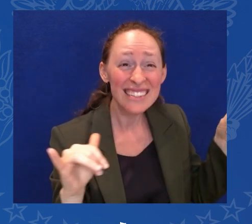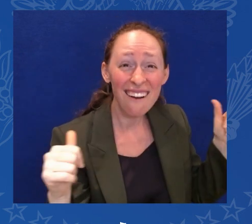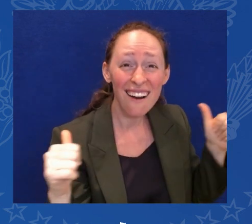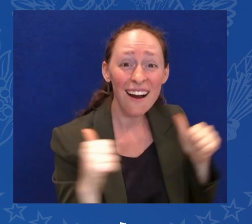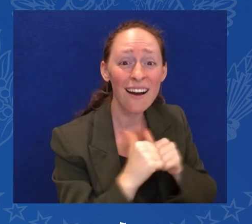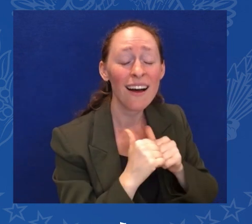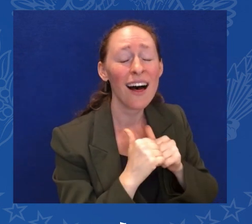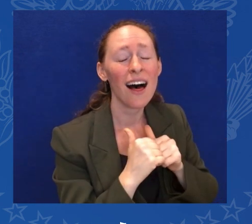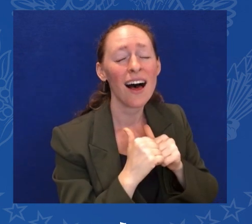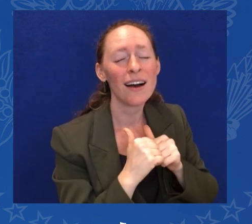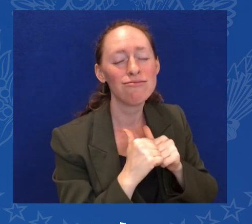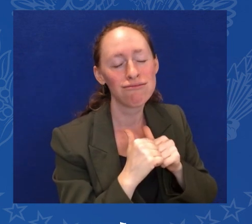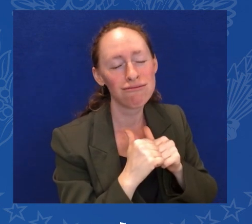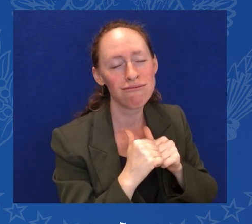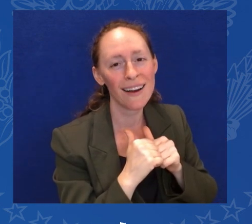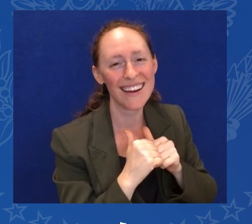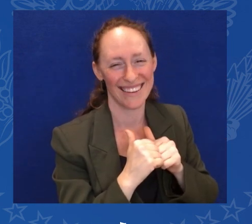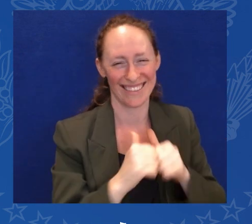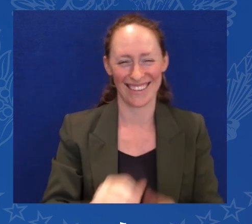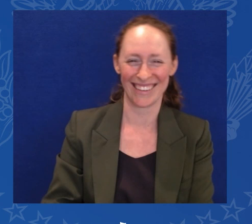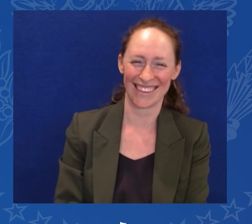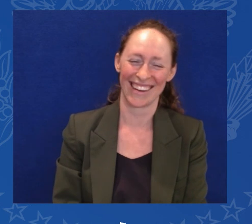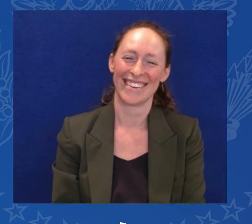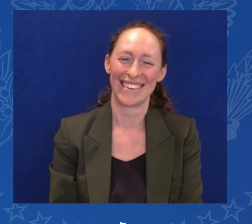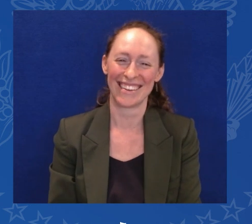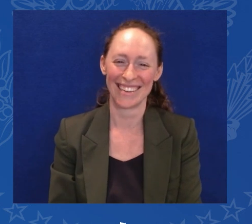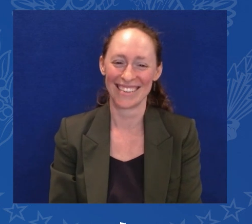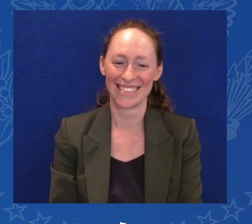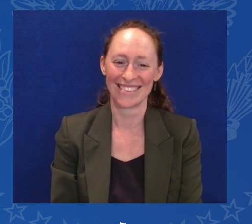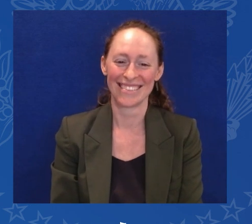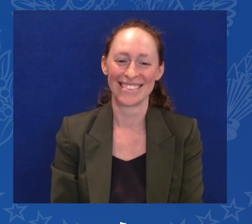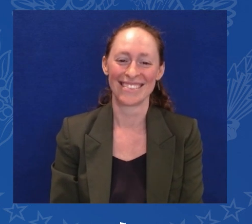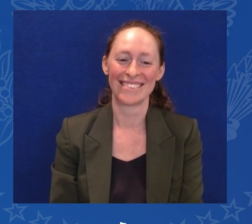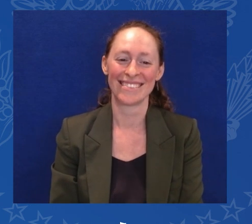I'm truly humbled by this honor. You see, I was born in Mississippi.